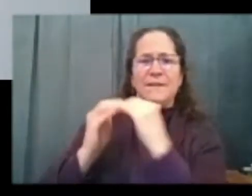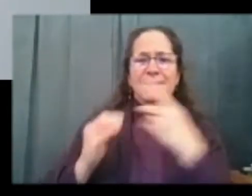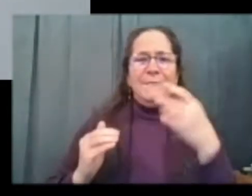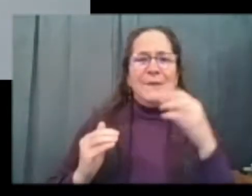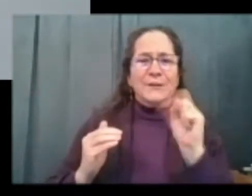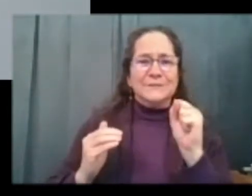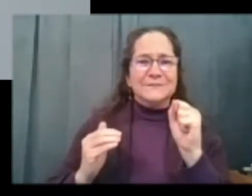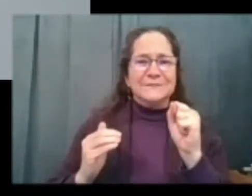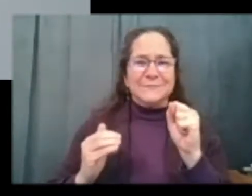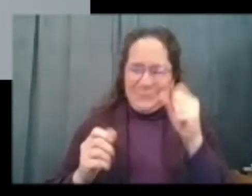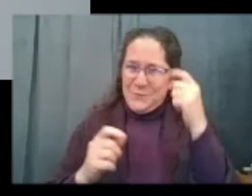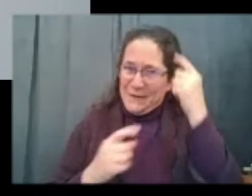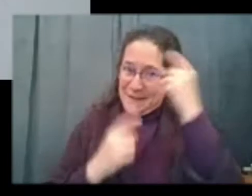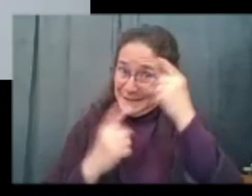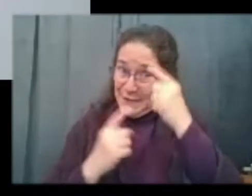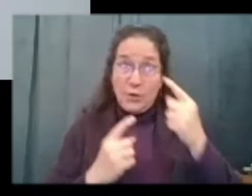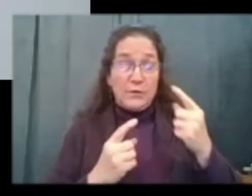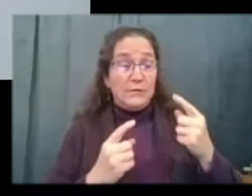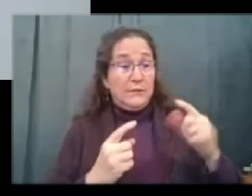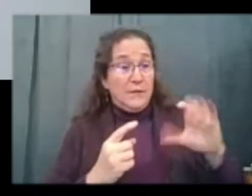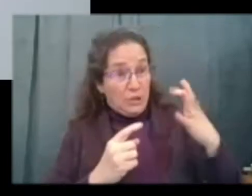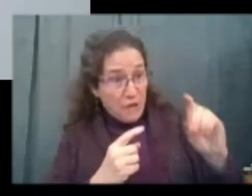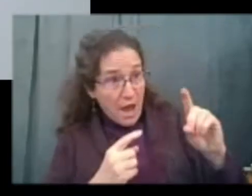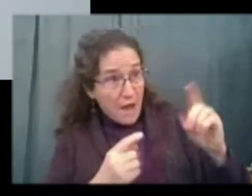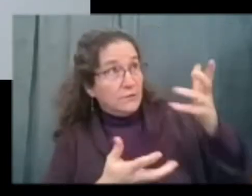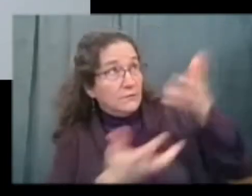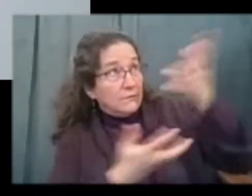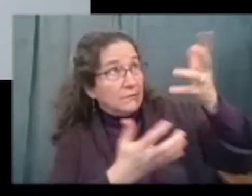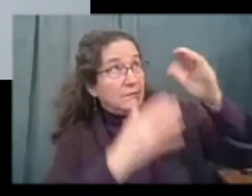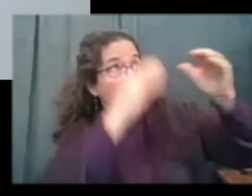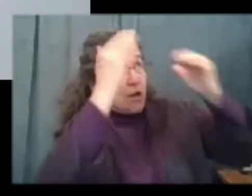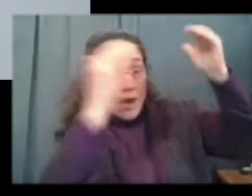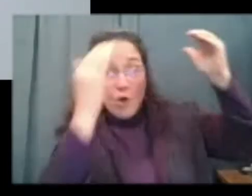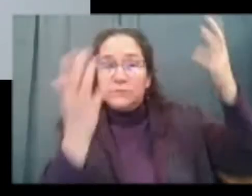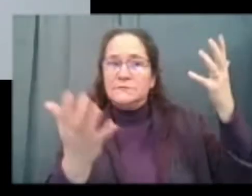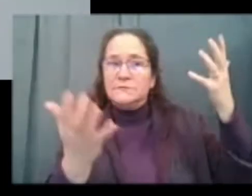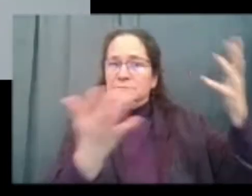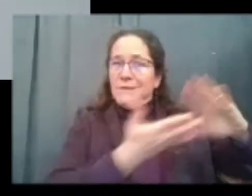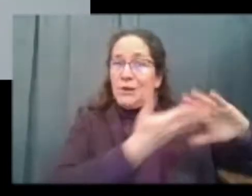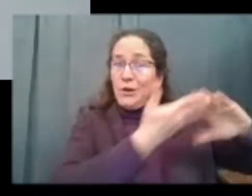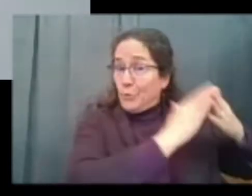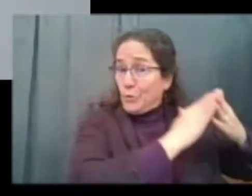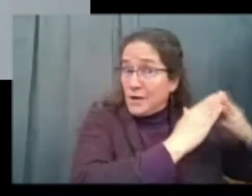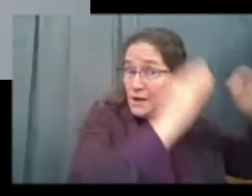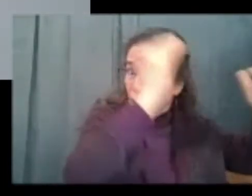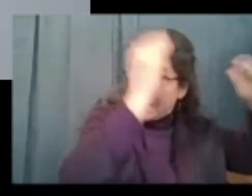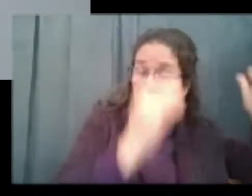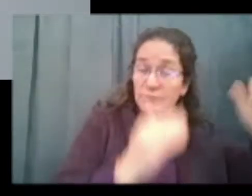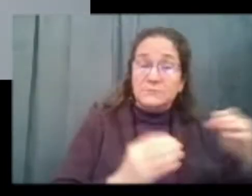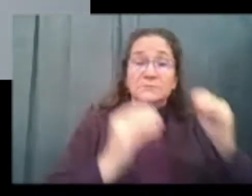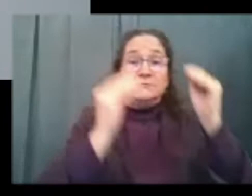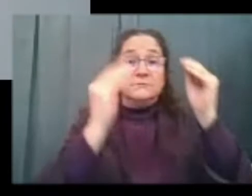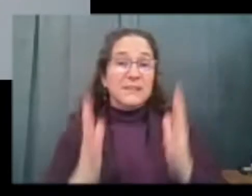and that can be community adults, but also features could be a little bit different between someone in the hallway versus someone